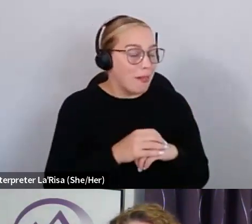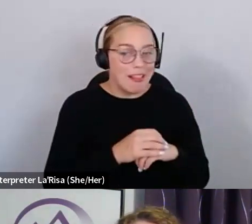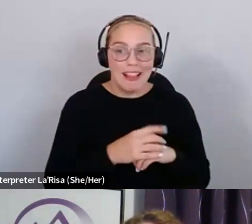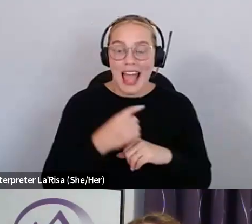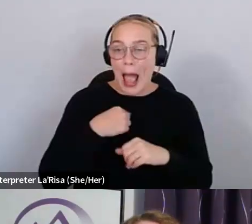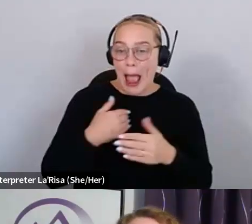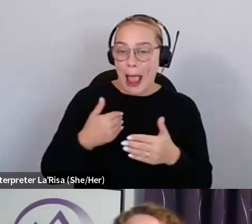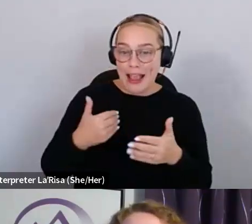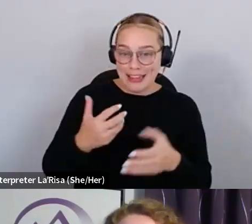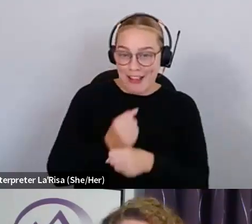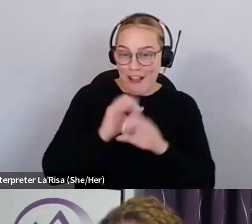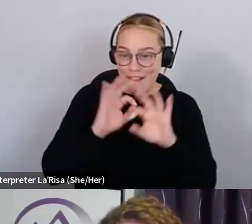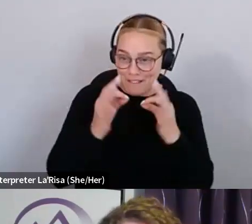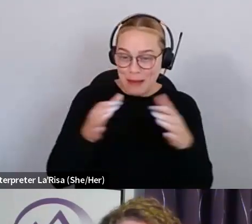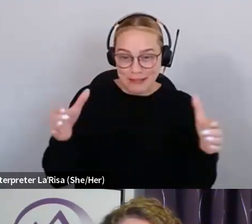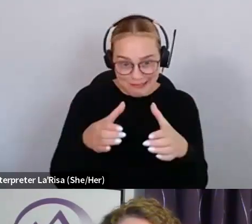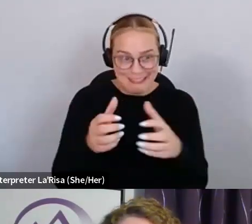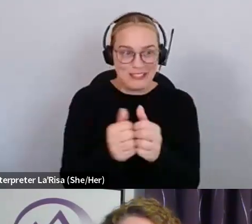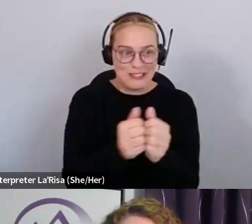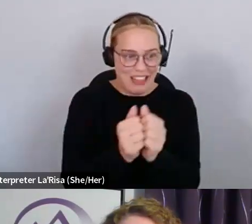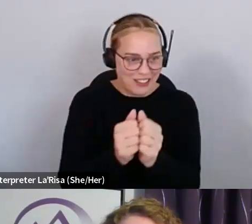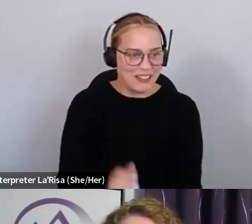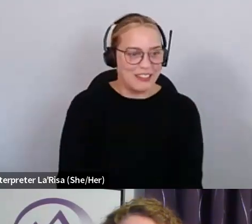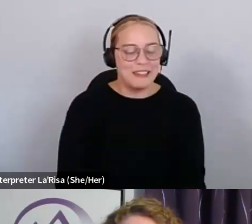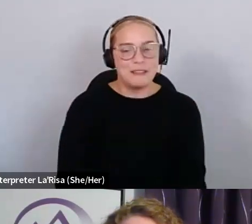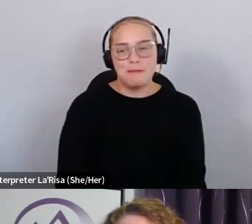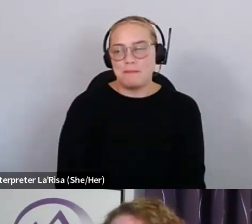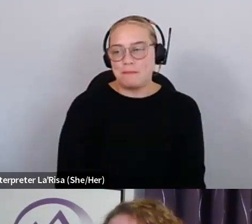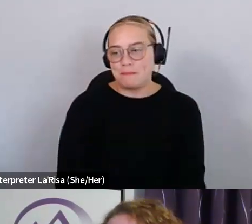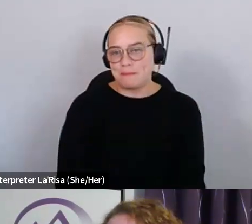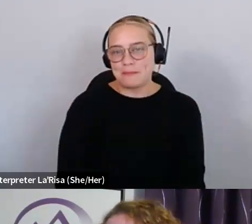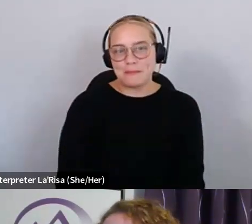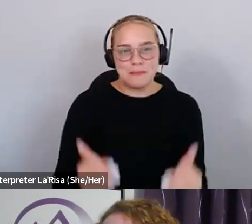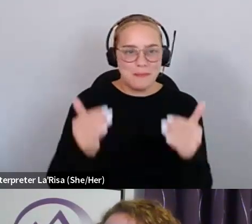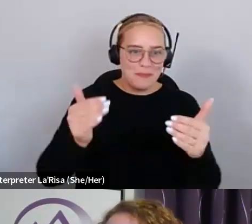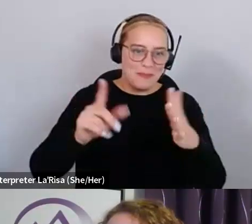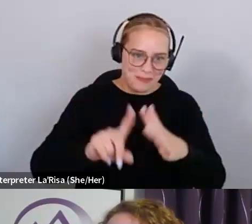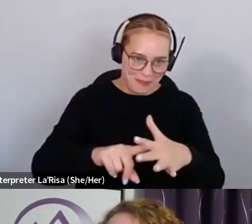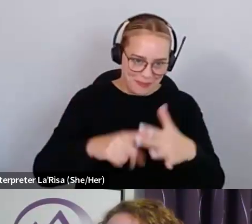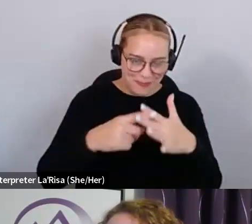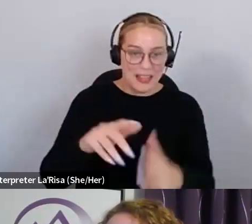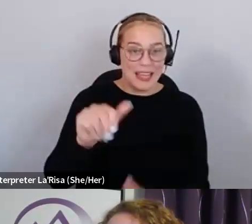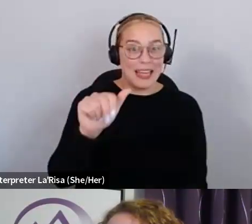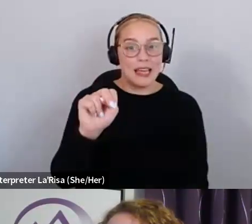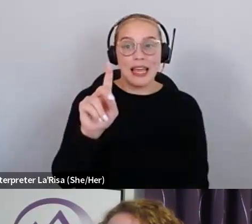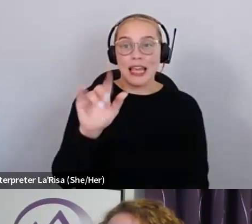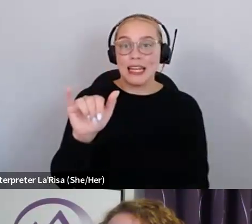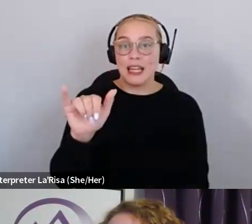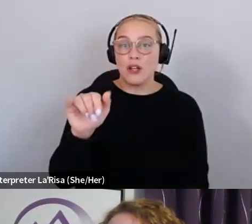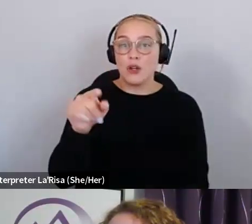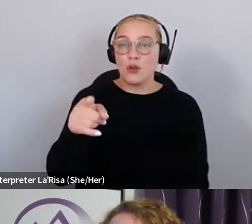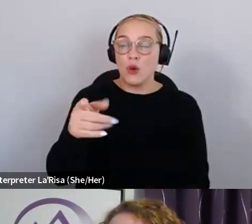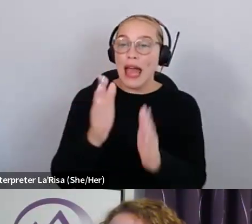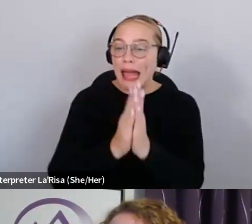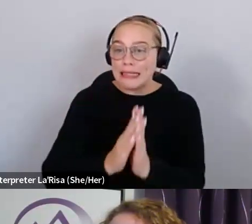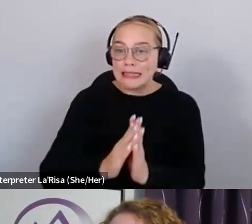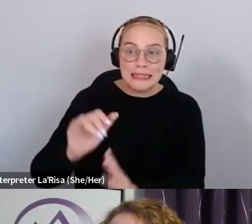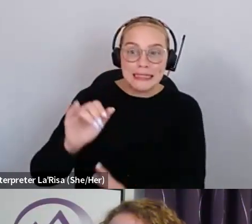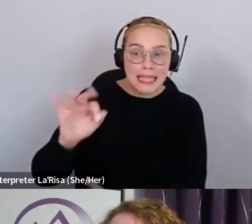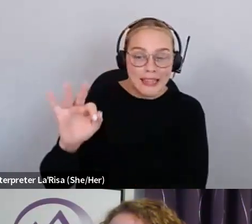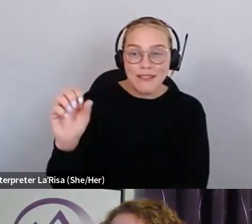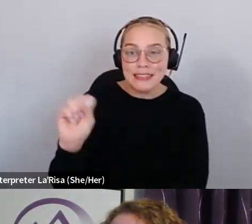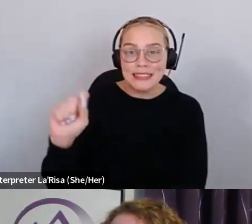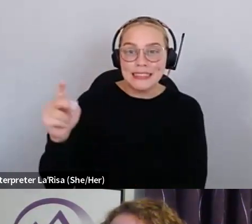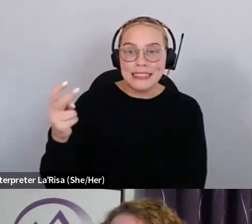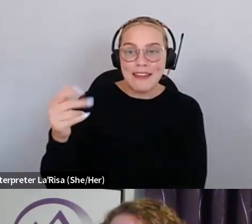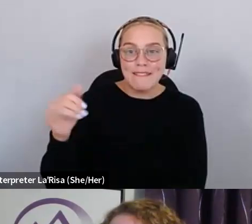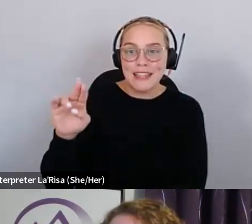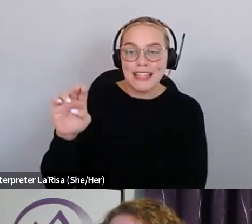family together.